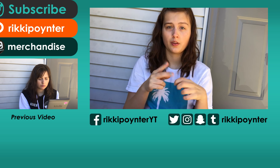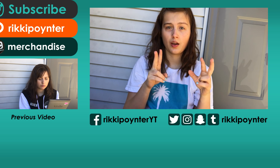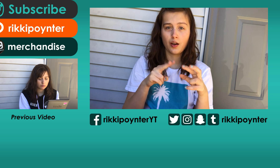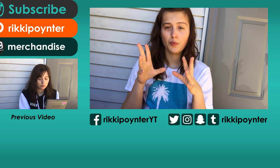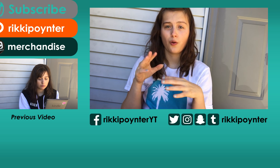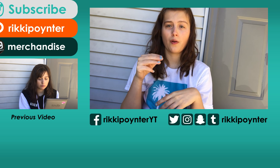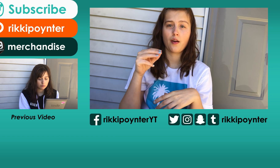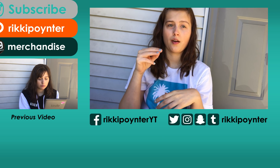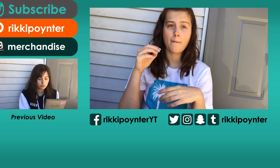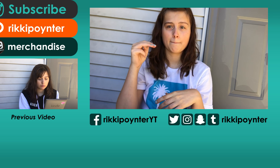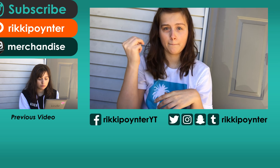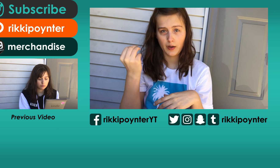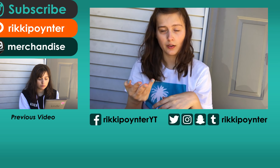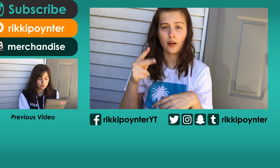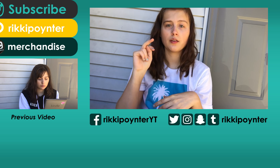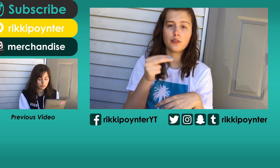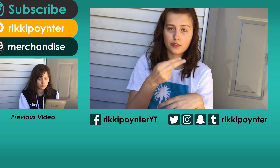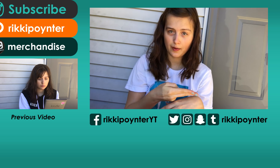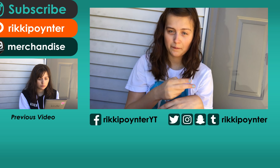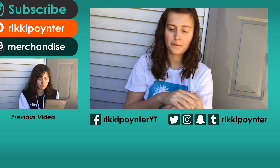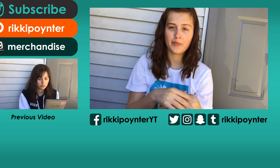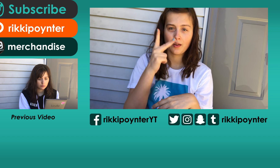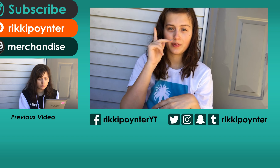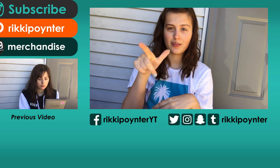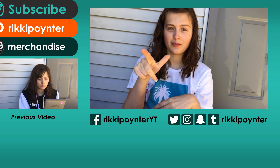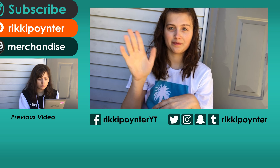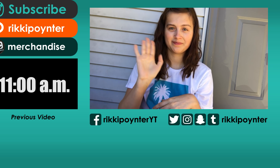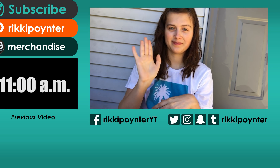I upload every Monday and Thursday unless otherwise stated. And I'll see you later. Bye!